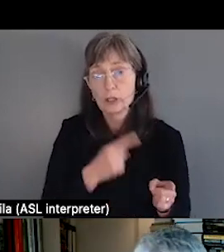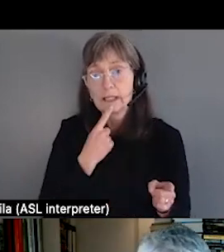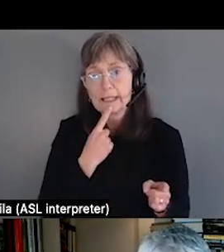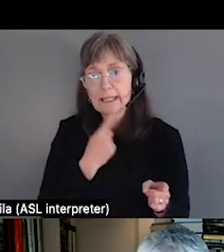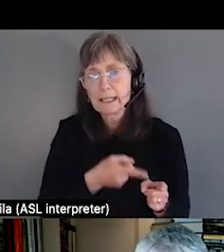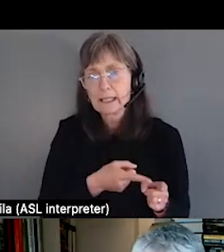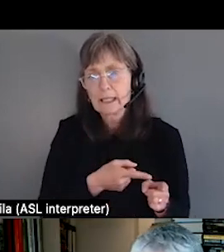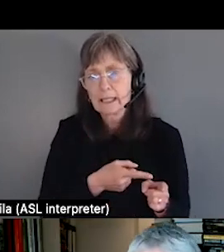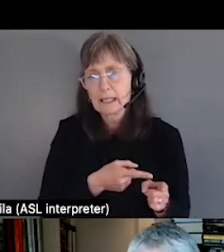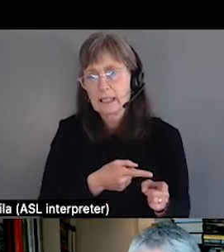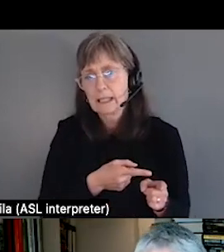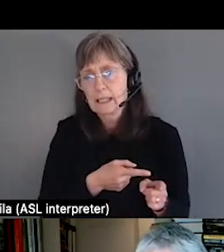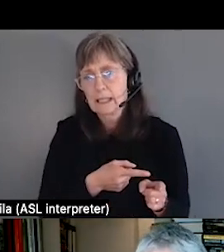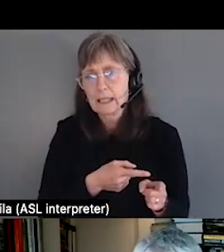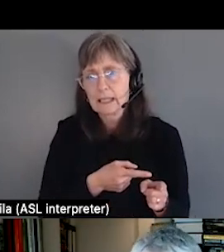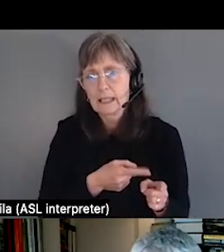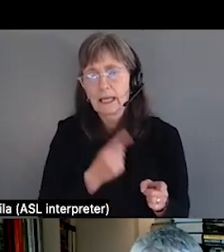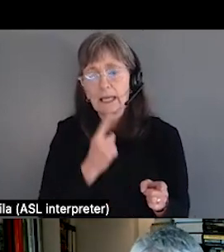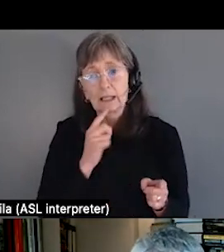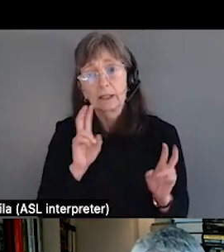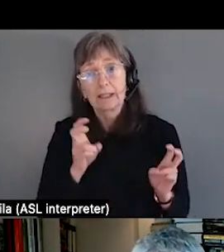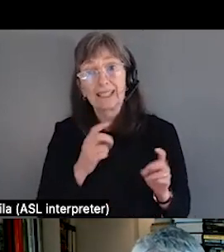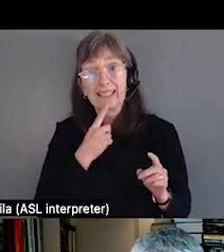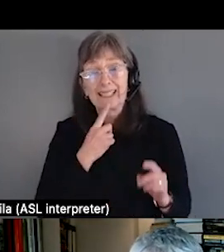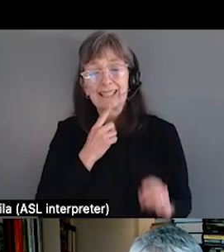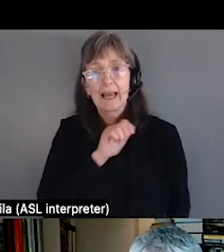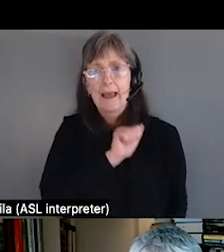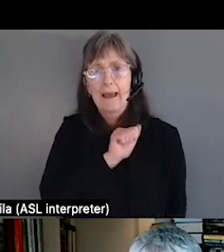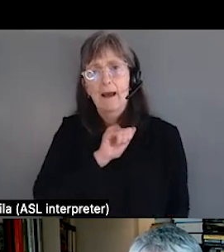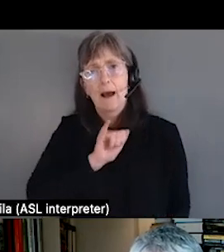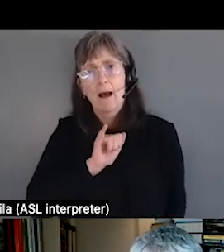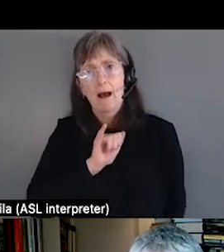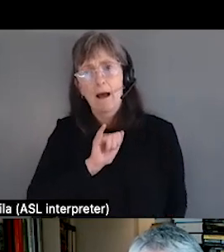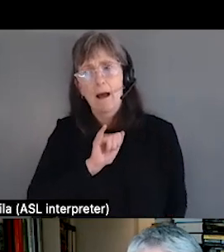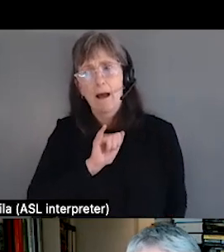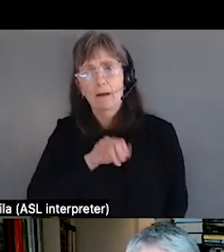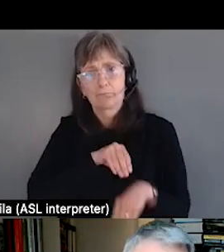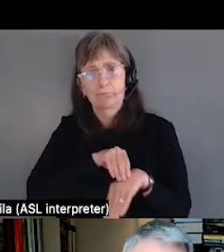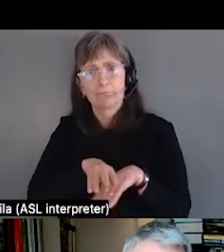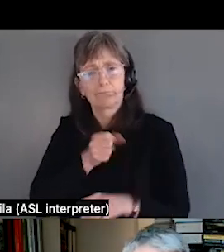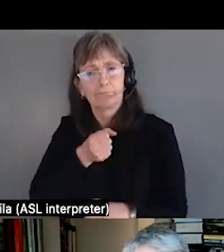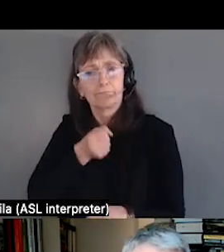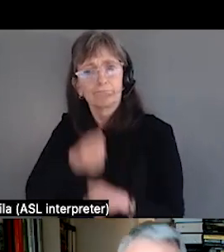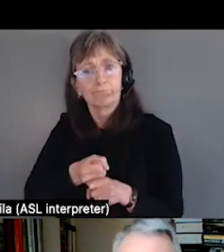sort of dramatic title "AI is About to Turn Book Publishing Upside Down." No presentation at the